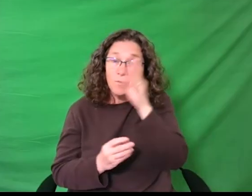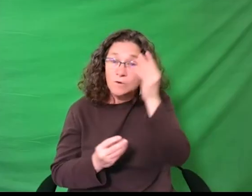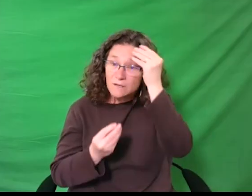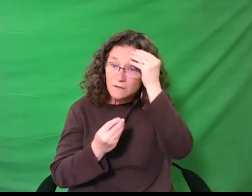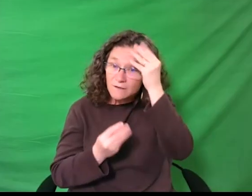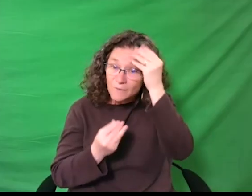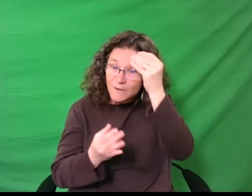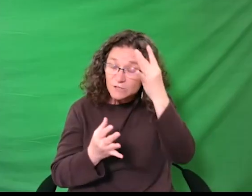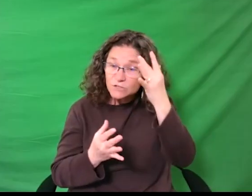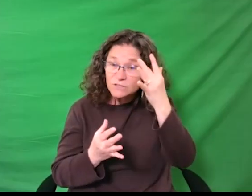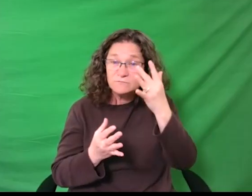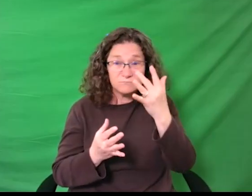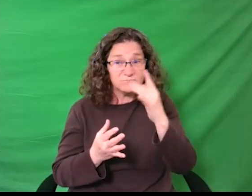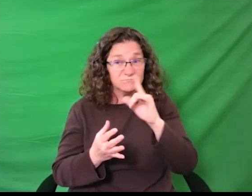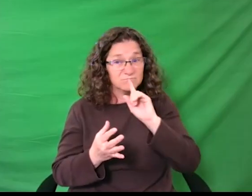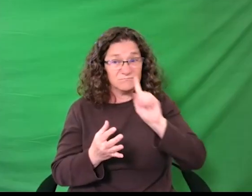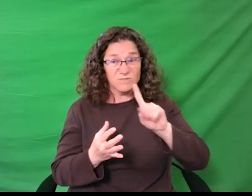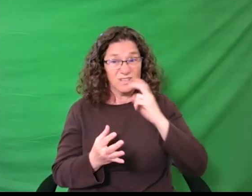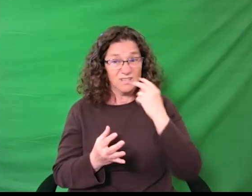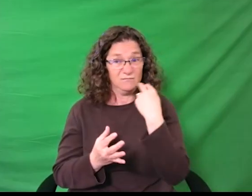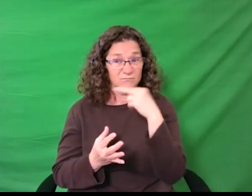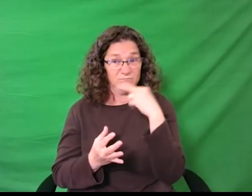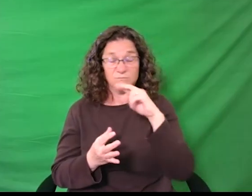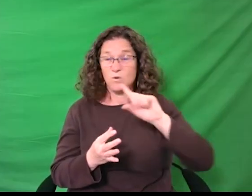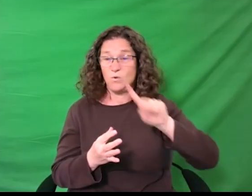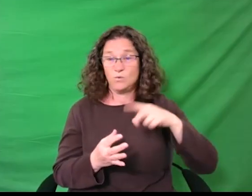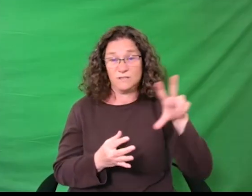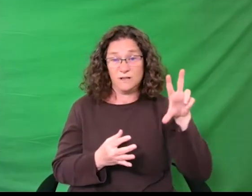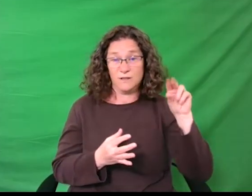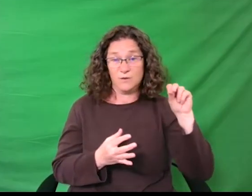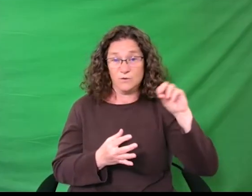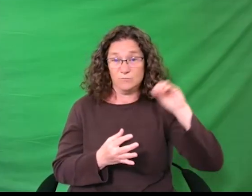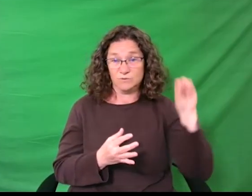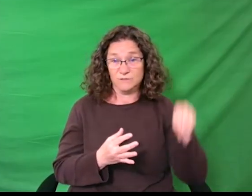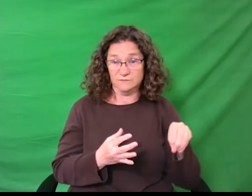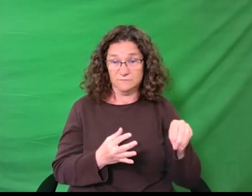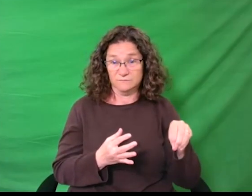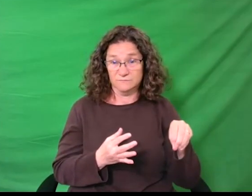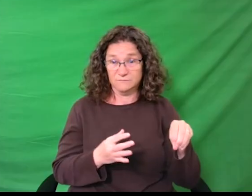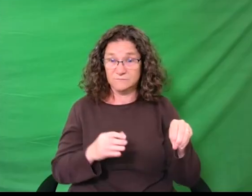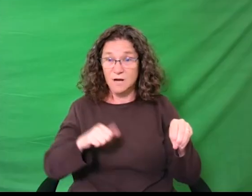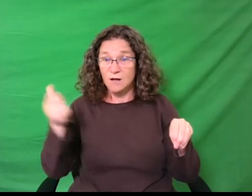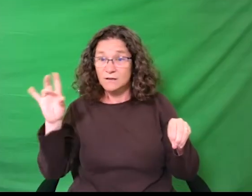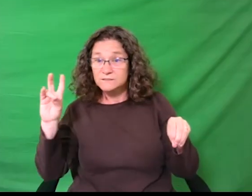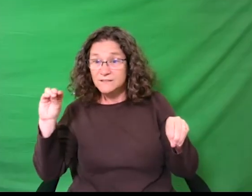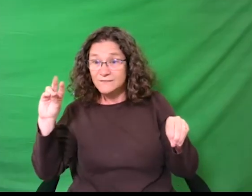is available through lip reading alone. The rest is guesswork, which can be difficult